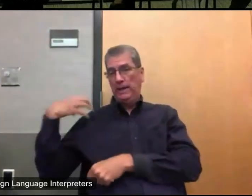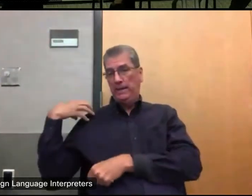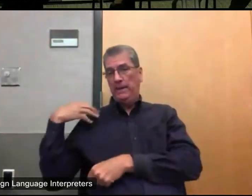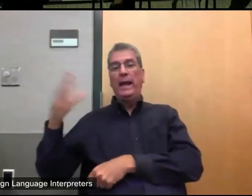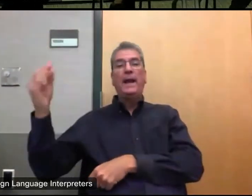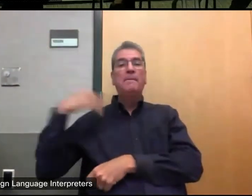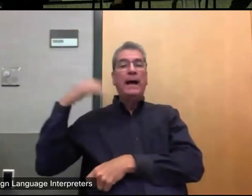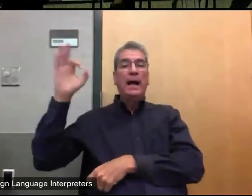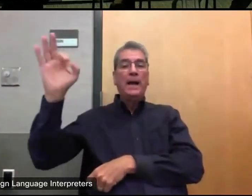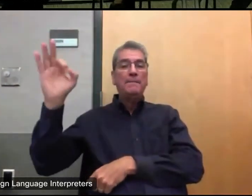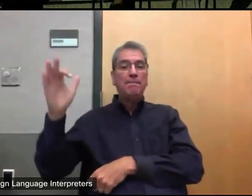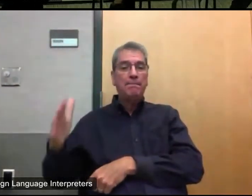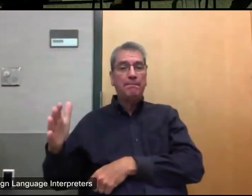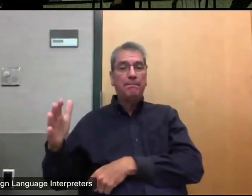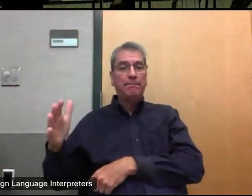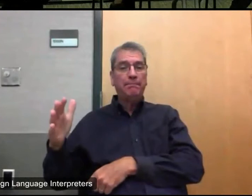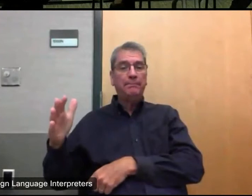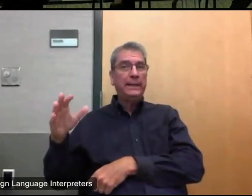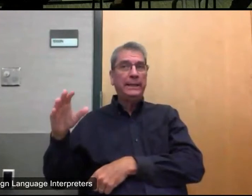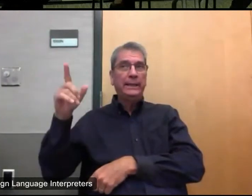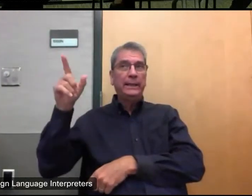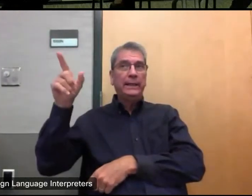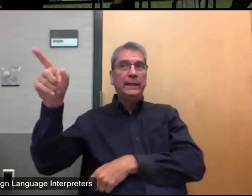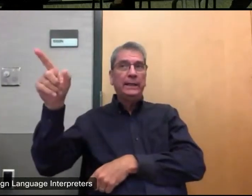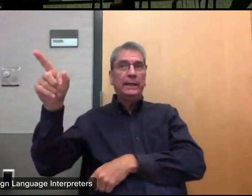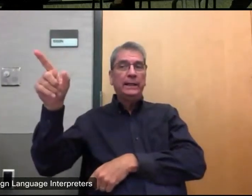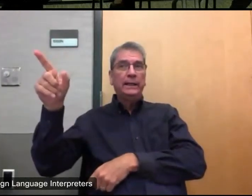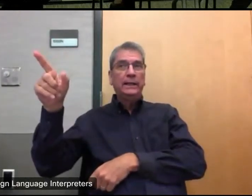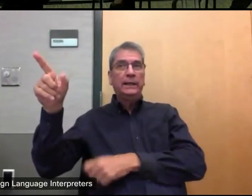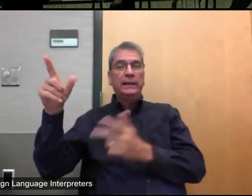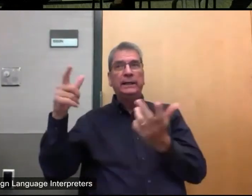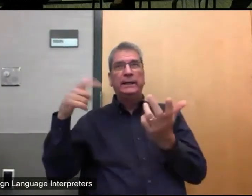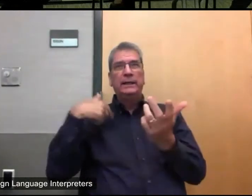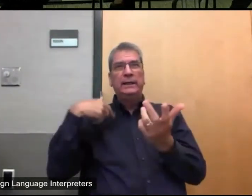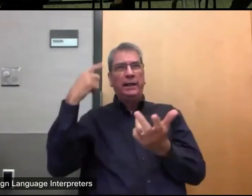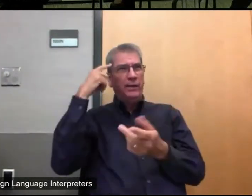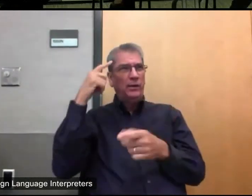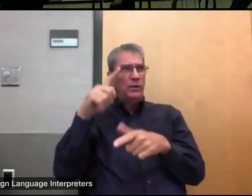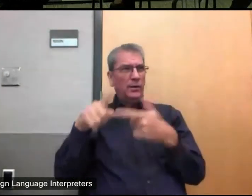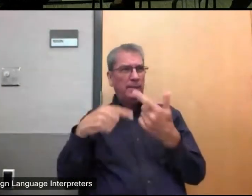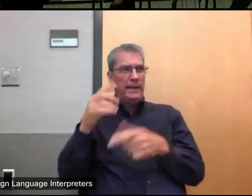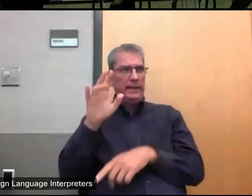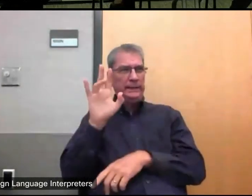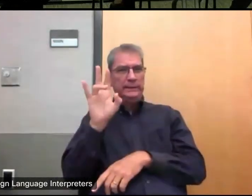and insert that, whatever that title is. And so we got to, I think it was about 700 ministers